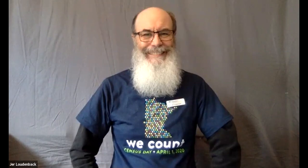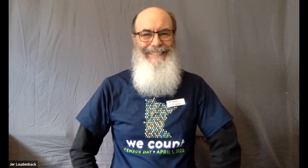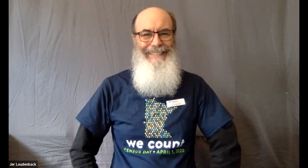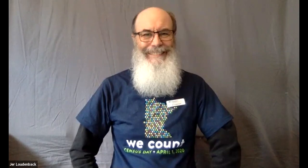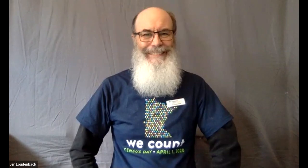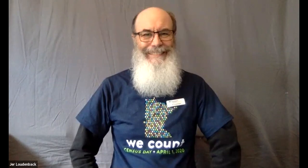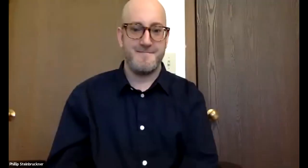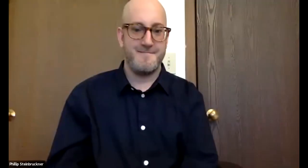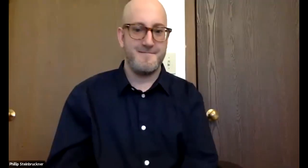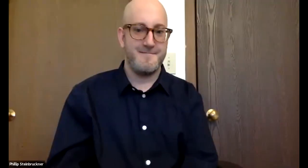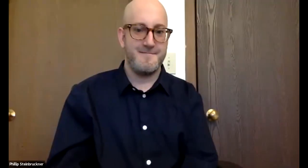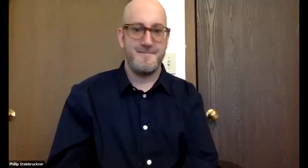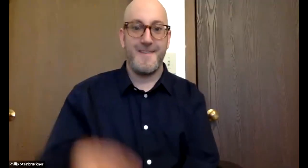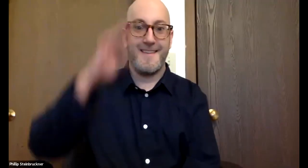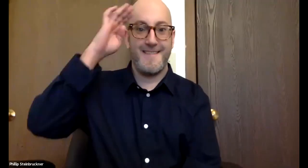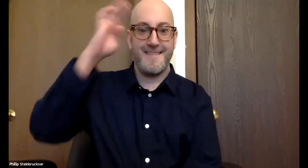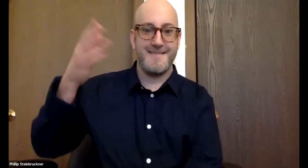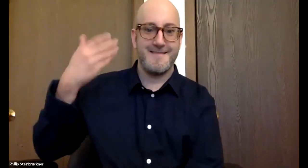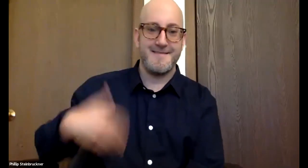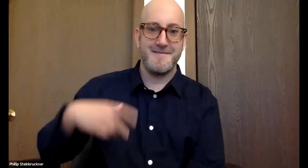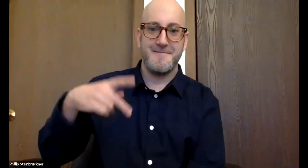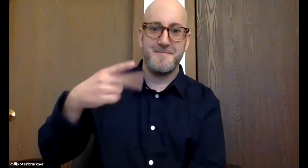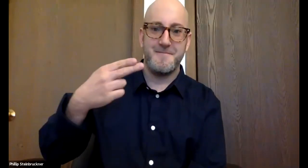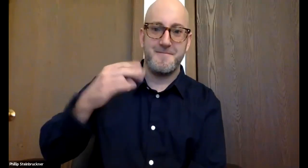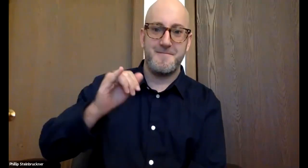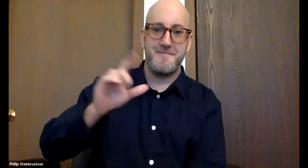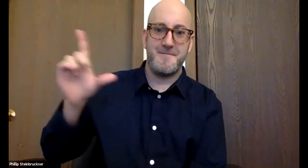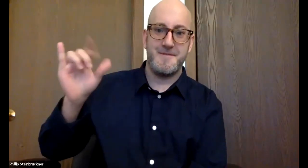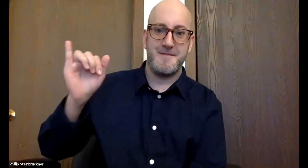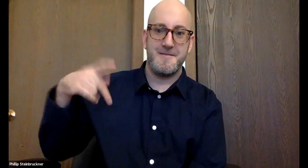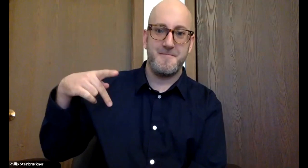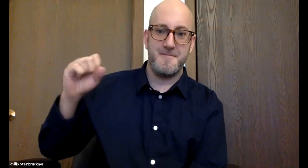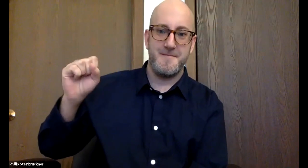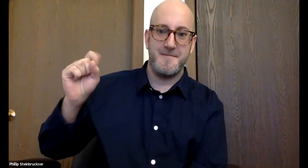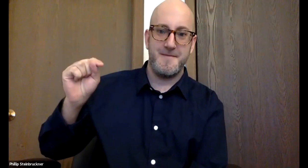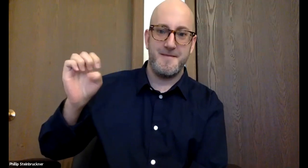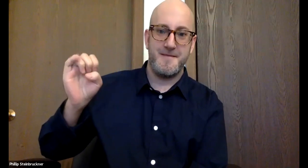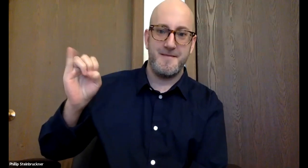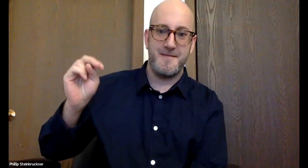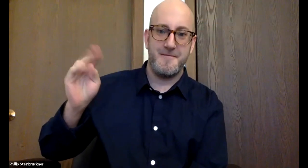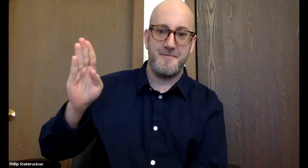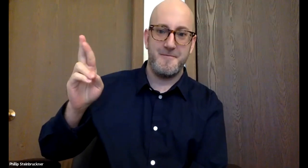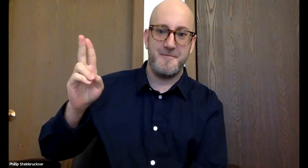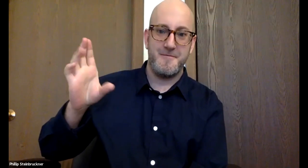And I am a contractor with the Commission. Welcome.